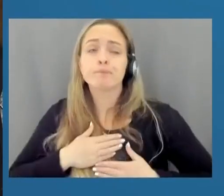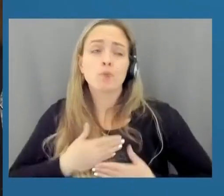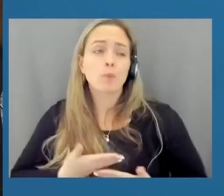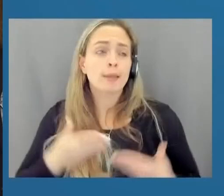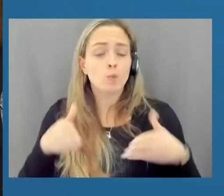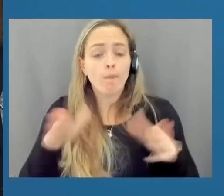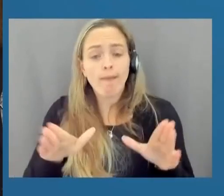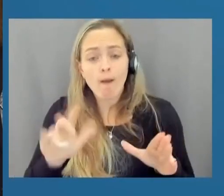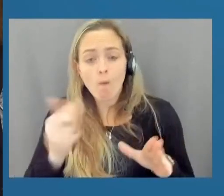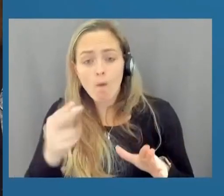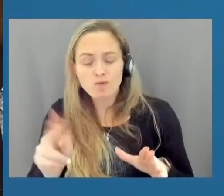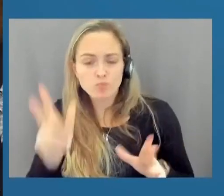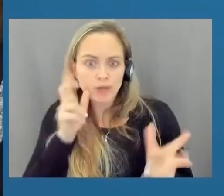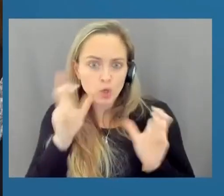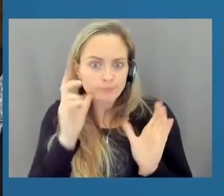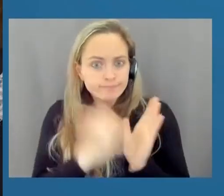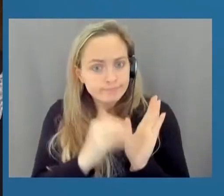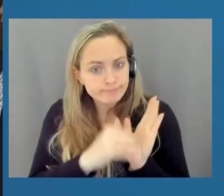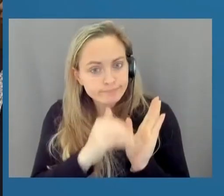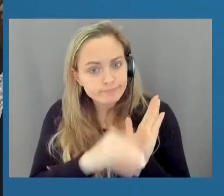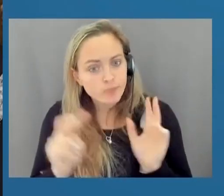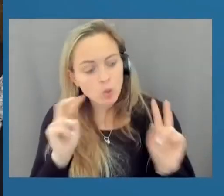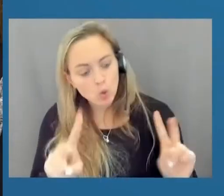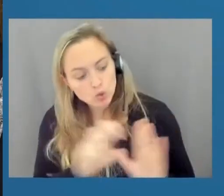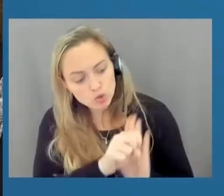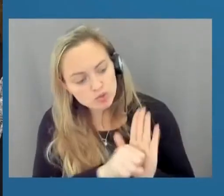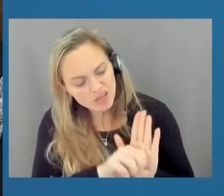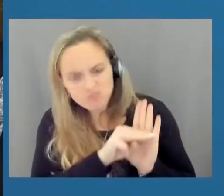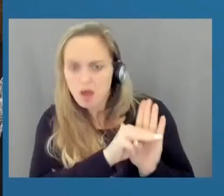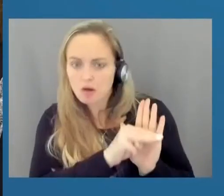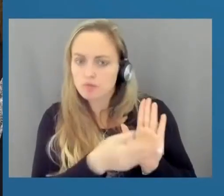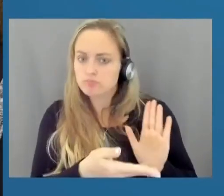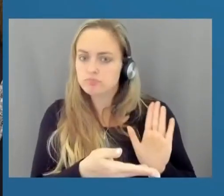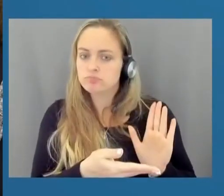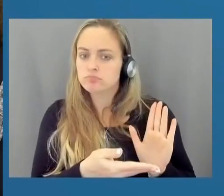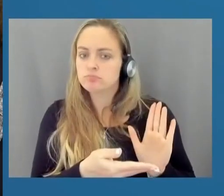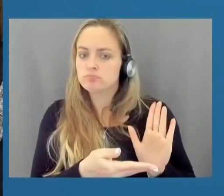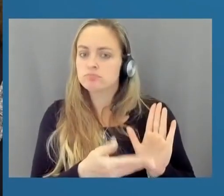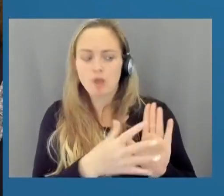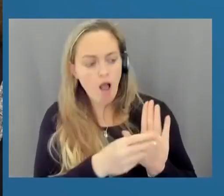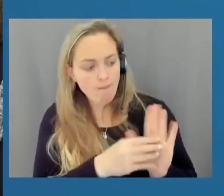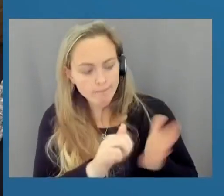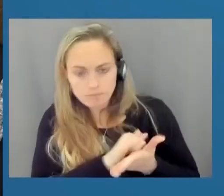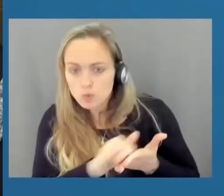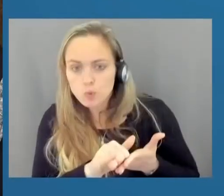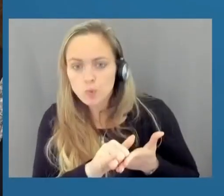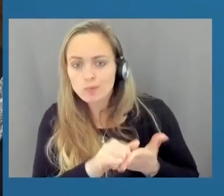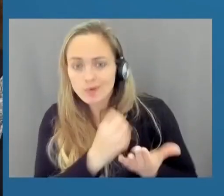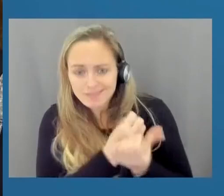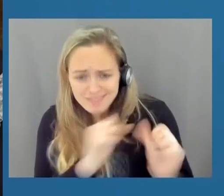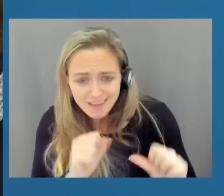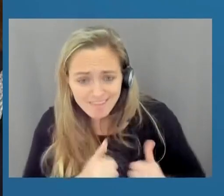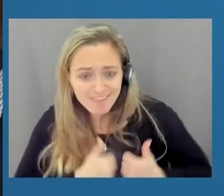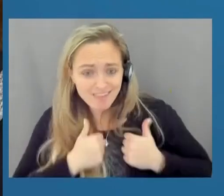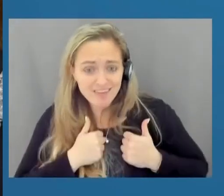So I want others to look at our state as a model, do what we have done because we are literally saving lives and the numbers don't lie.